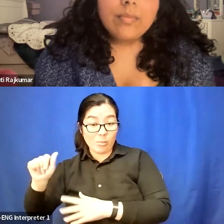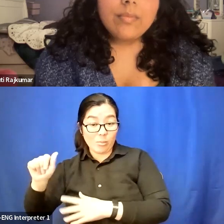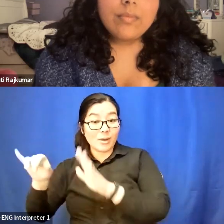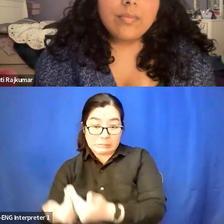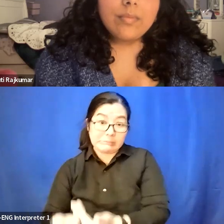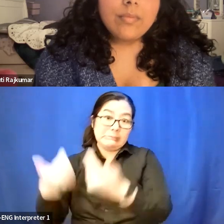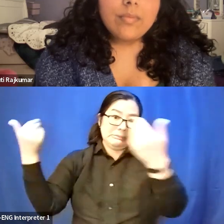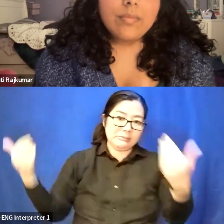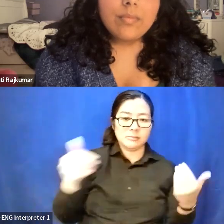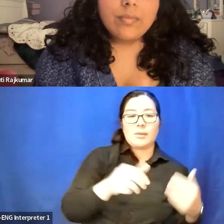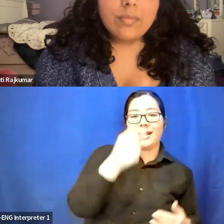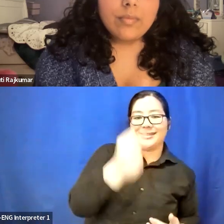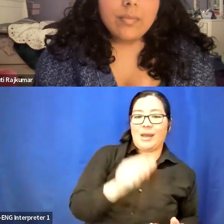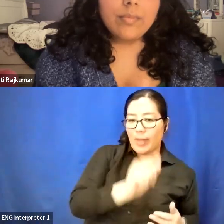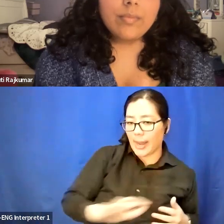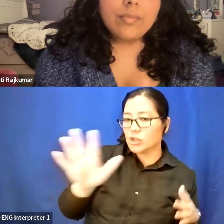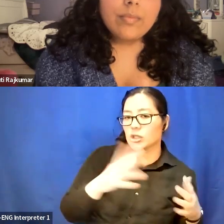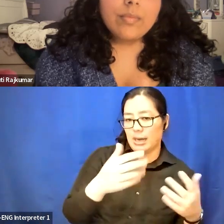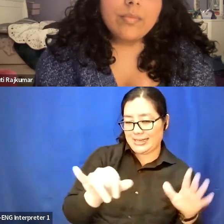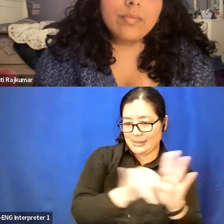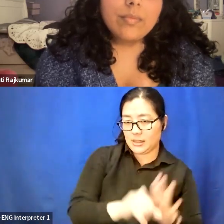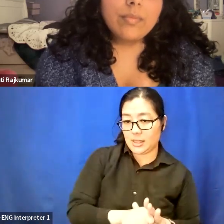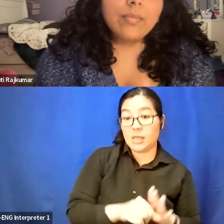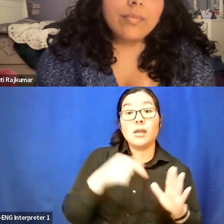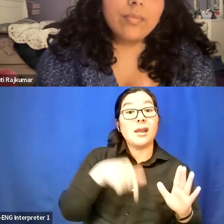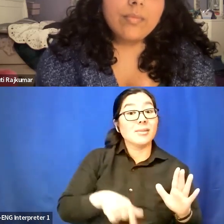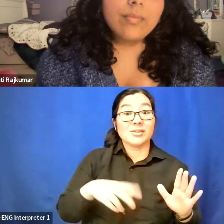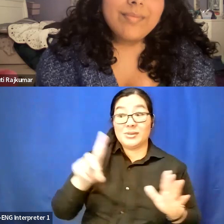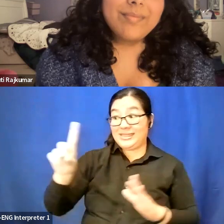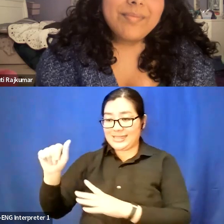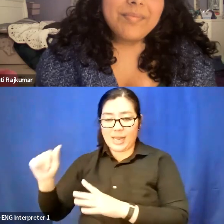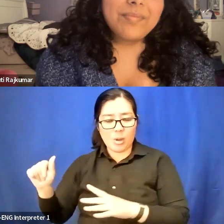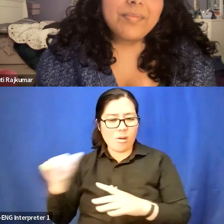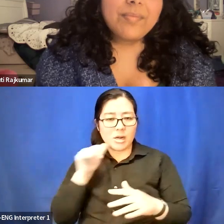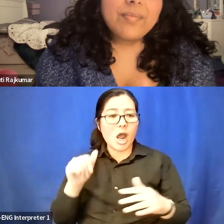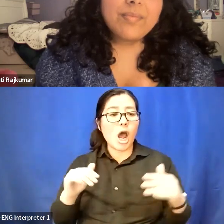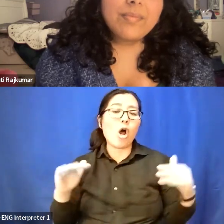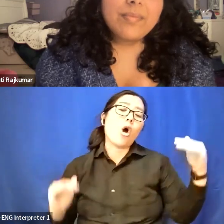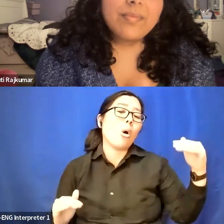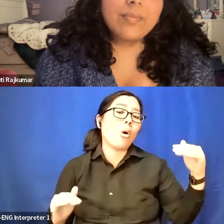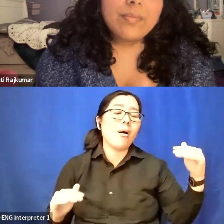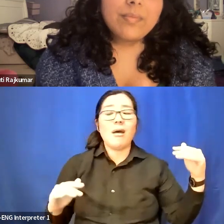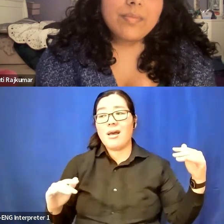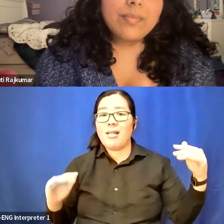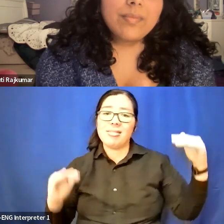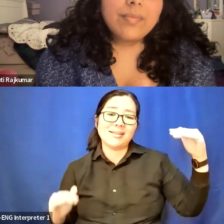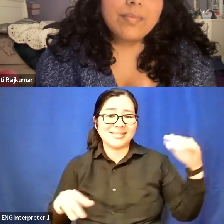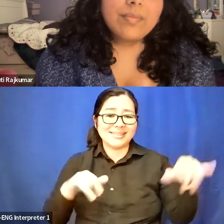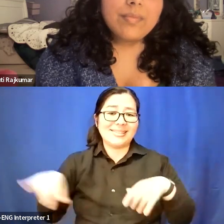and that because I as disabled I wasn't held to the same standards and expectations as other family members.